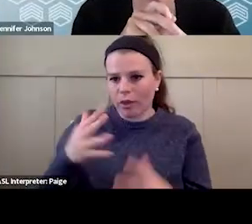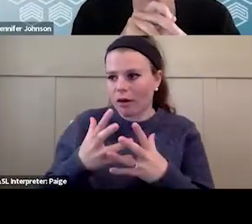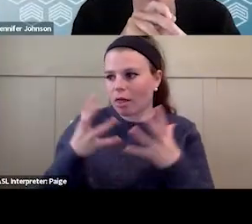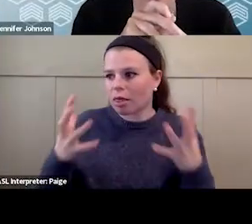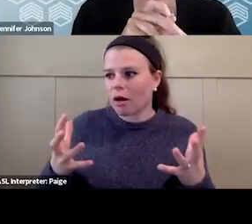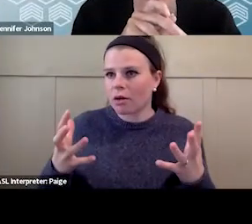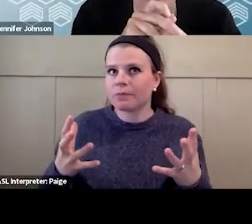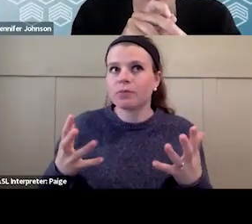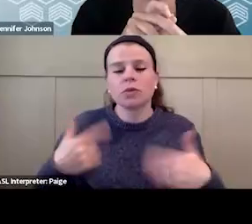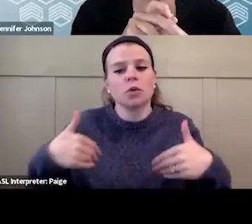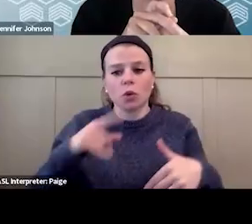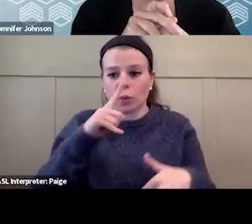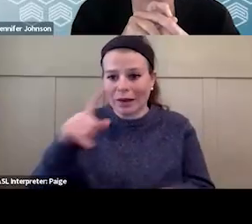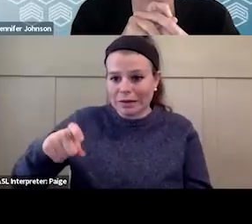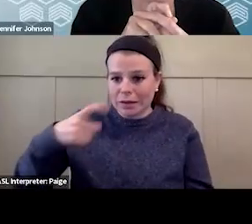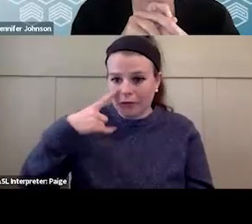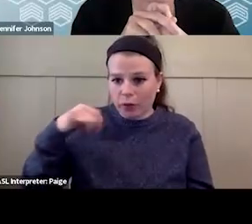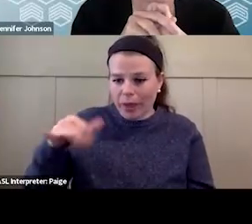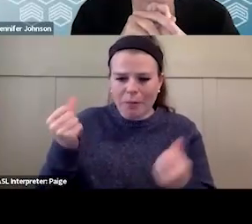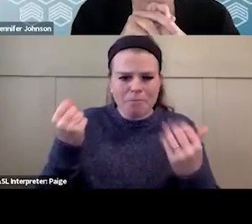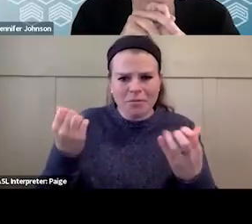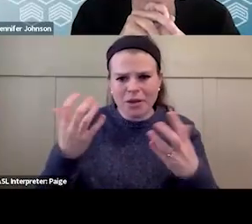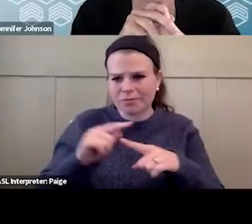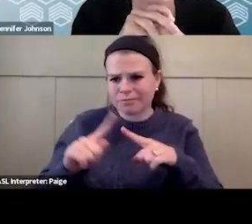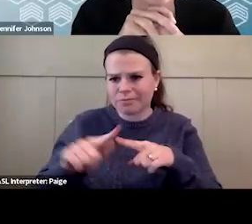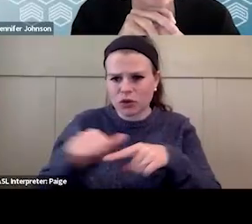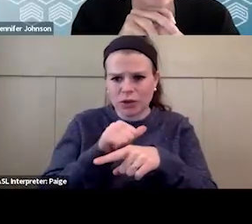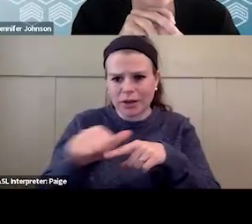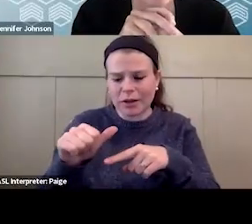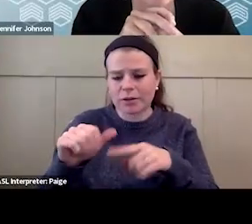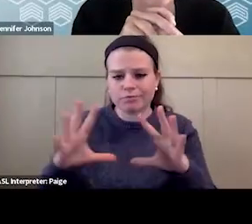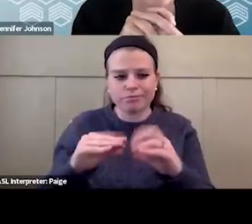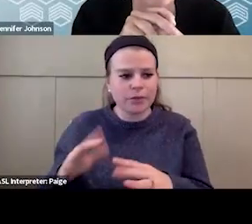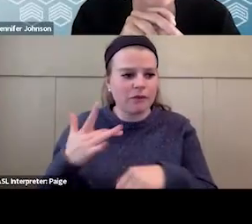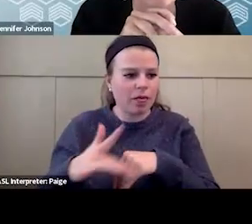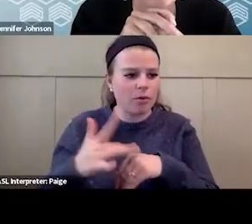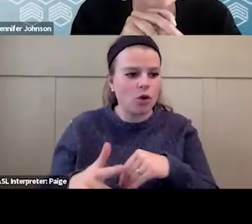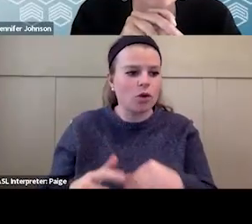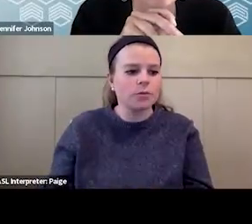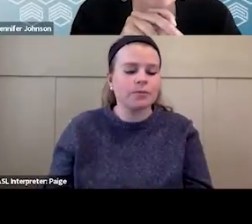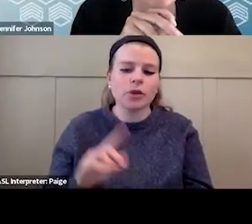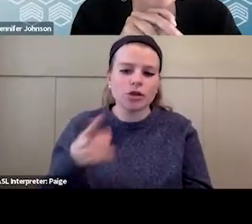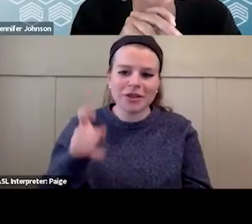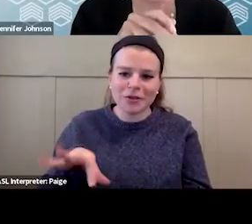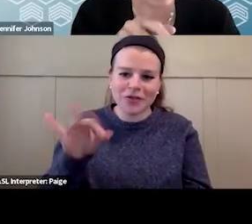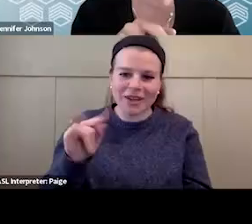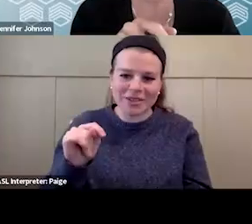there's a great need for it, and there are many, many training sessions on it. So, um, it's just a question of finding them. Yeah.